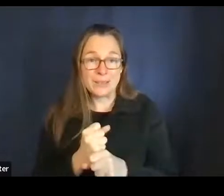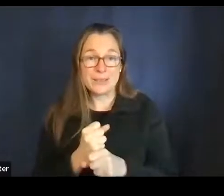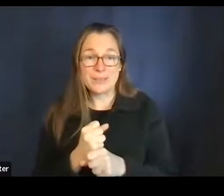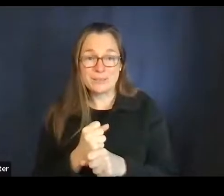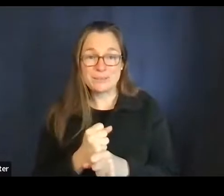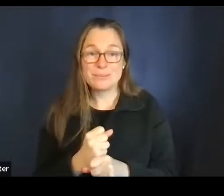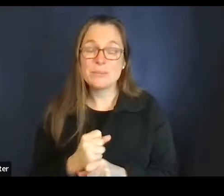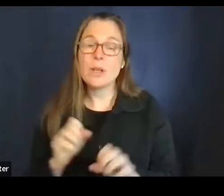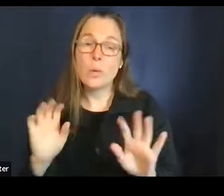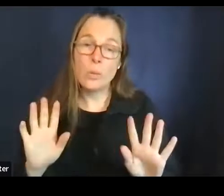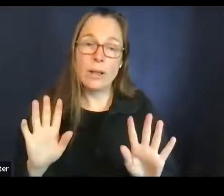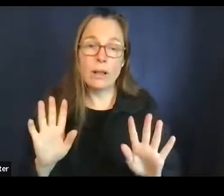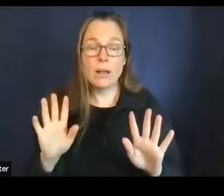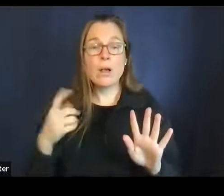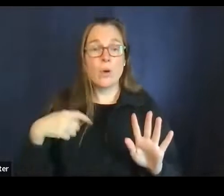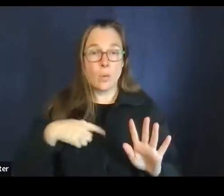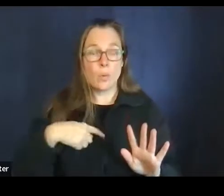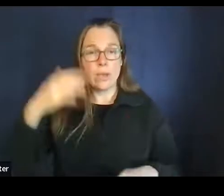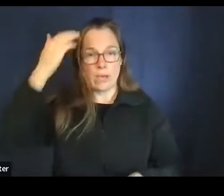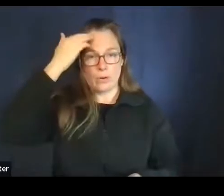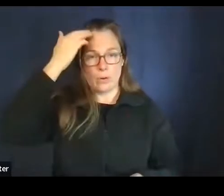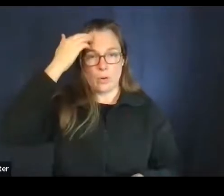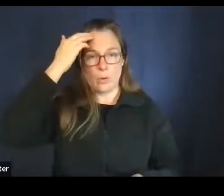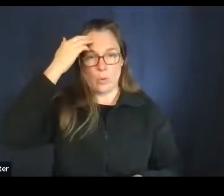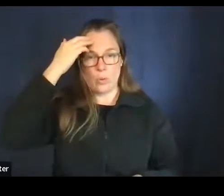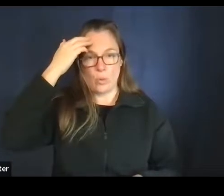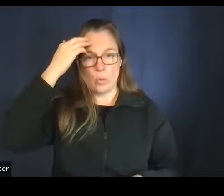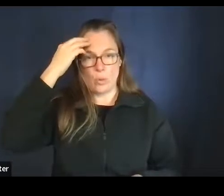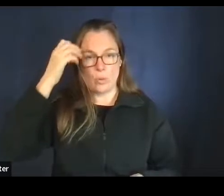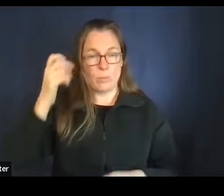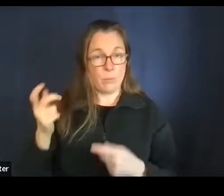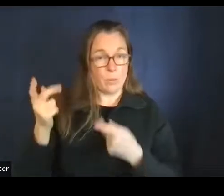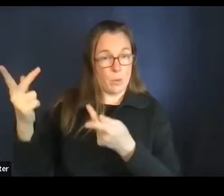Well, so I mean, we really knew what the proposal was in June.